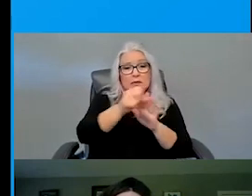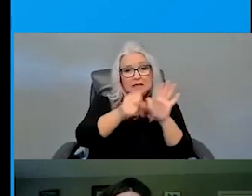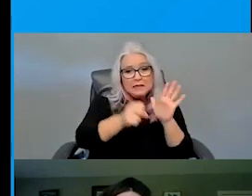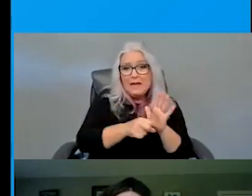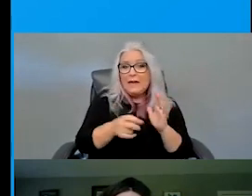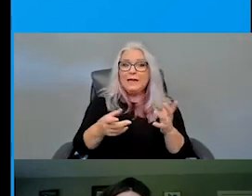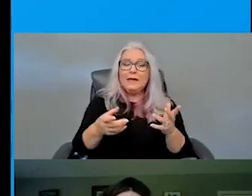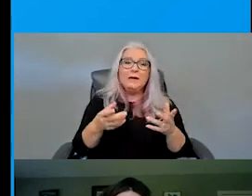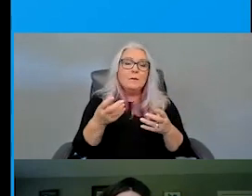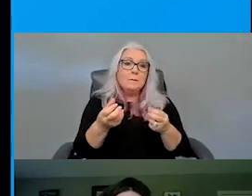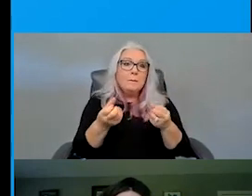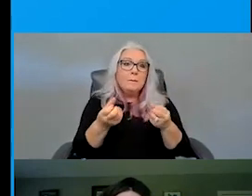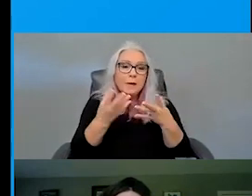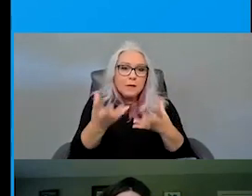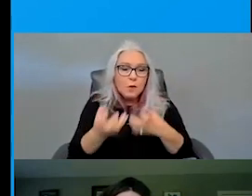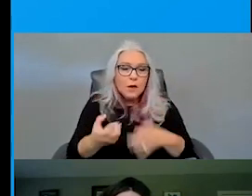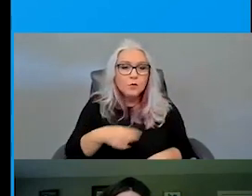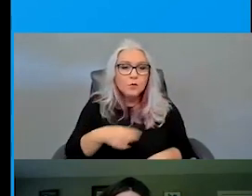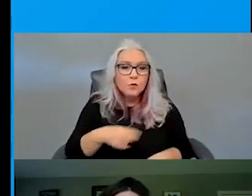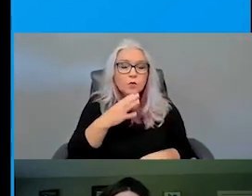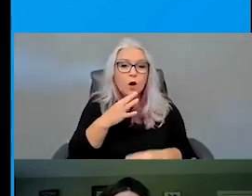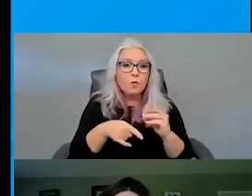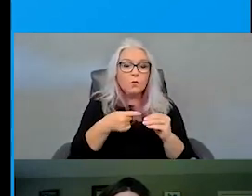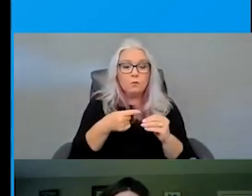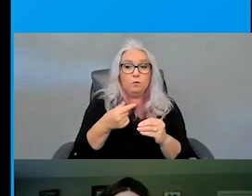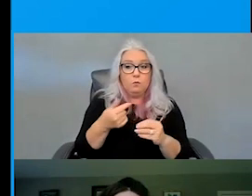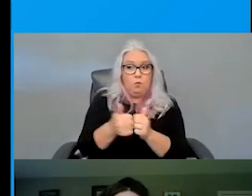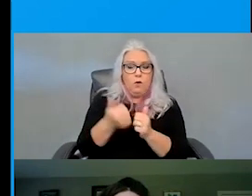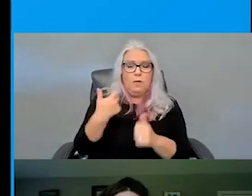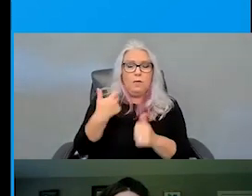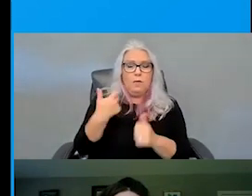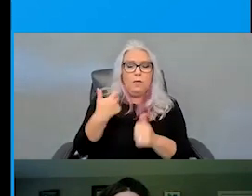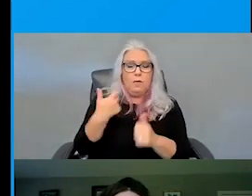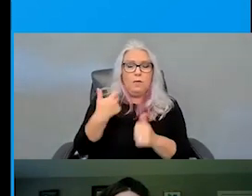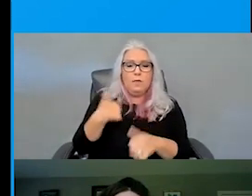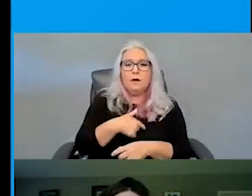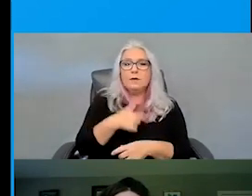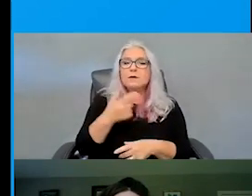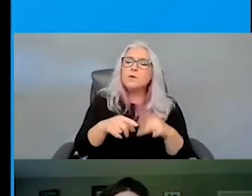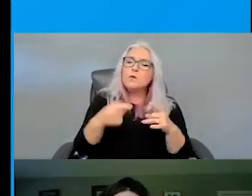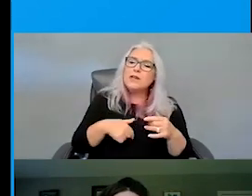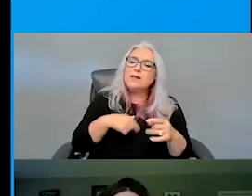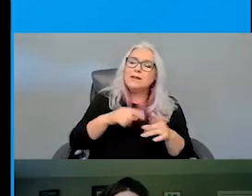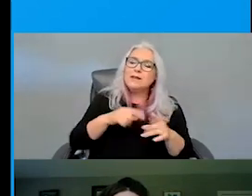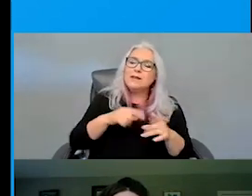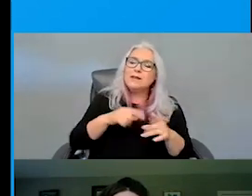getting supports. We asked six simple questions fiscal accessibility of shelters and